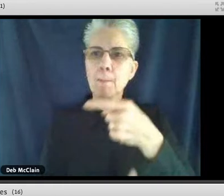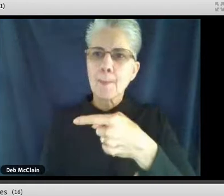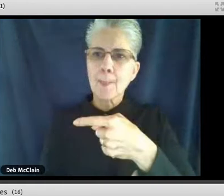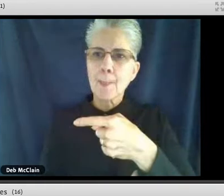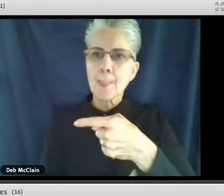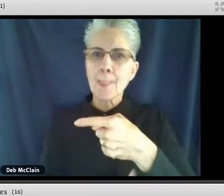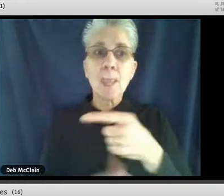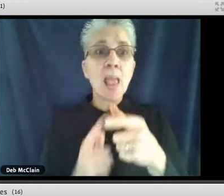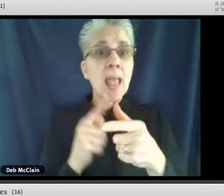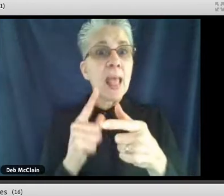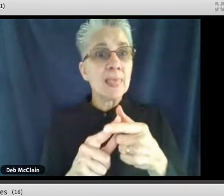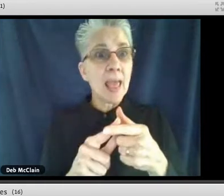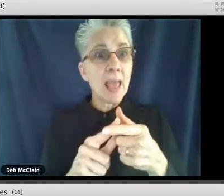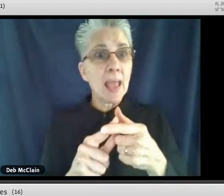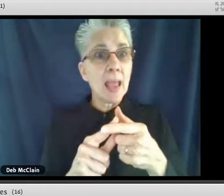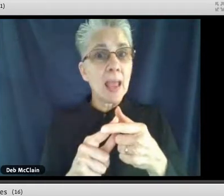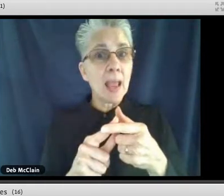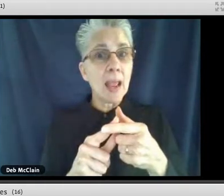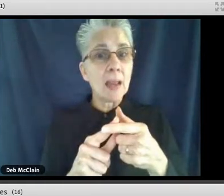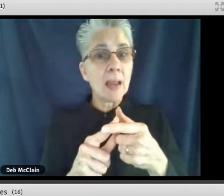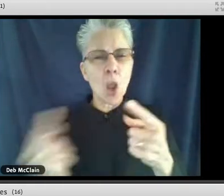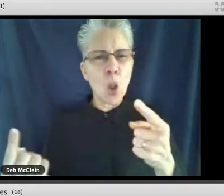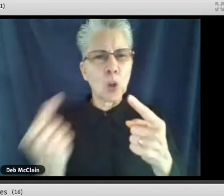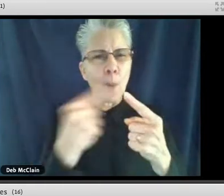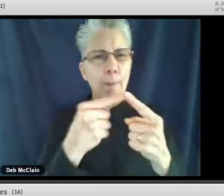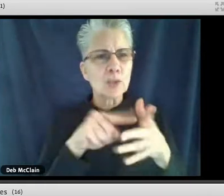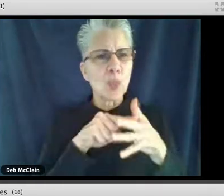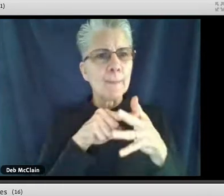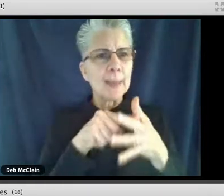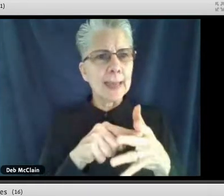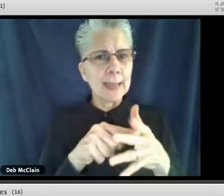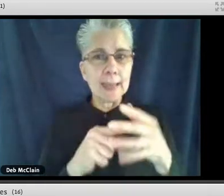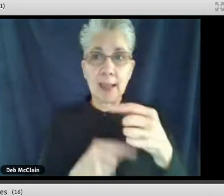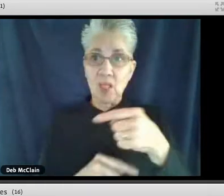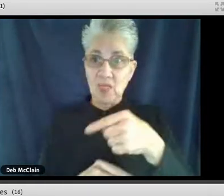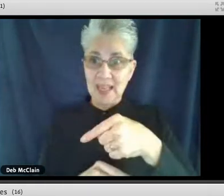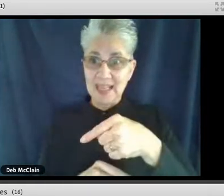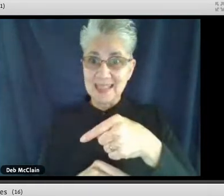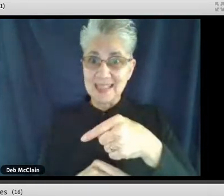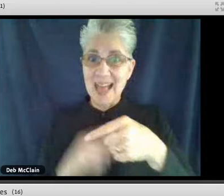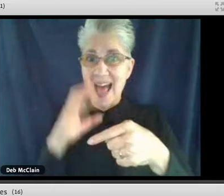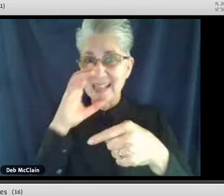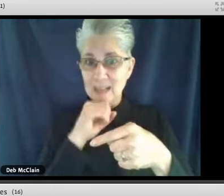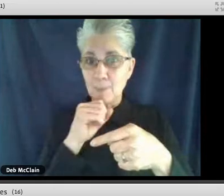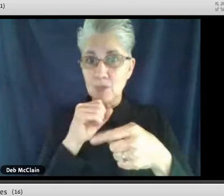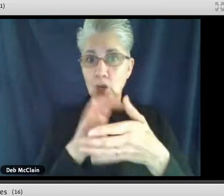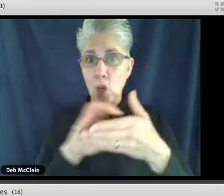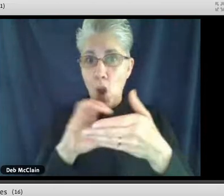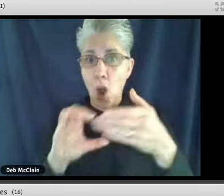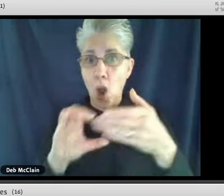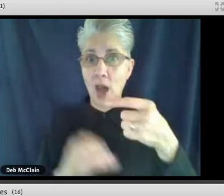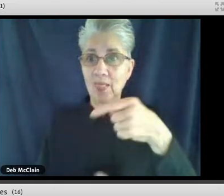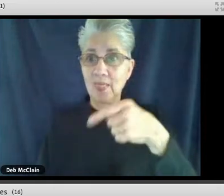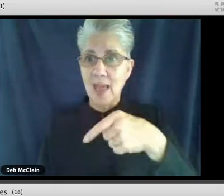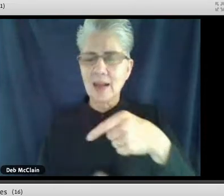And then going back to the very beginning, and here's this little assumption card is right here. Who are your users?